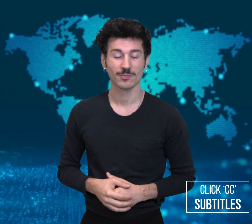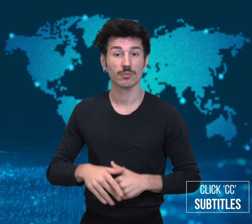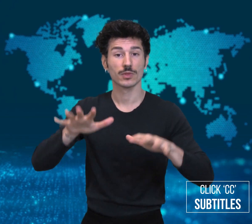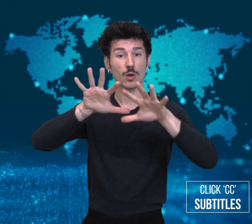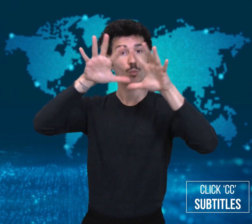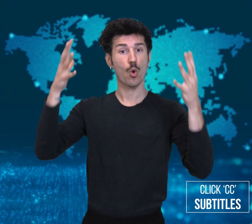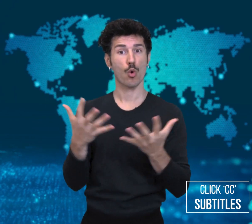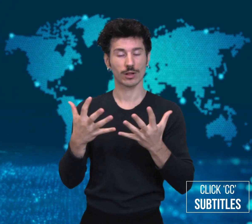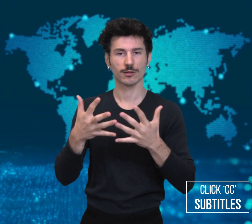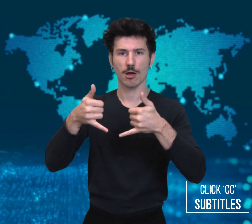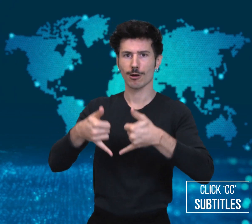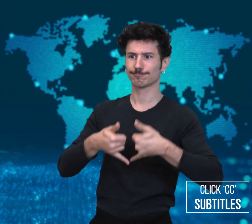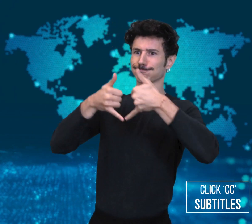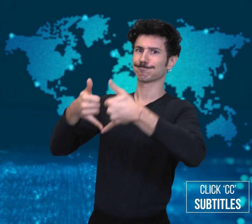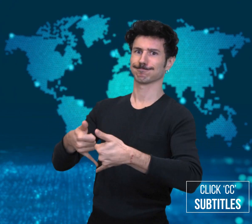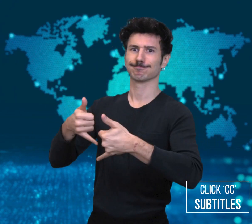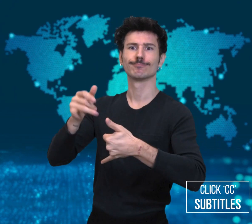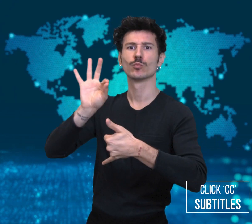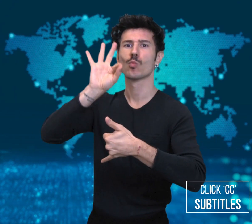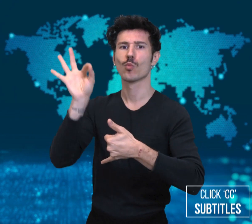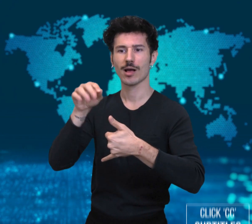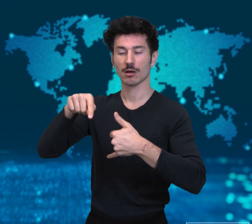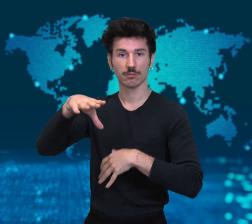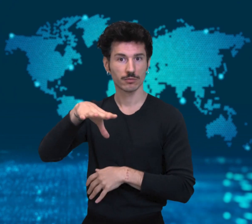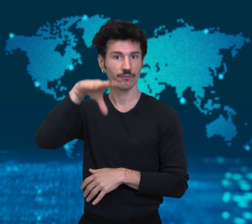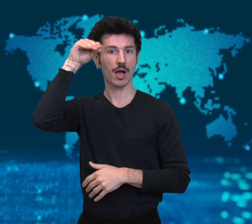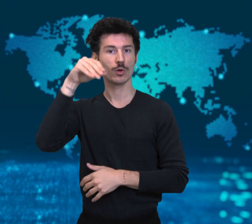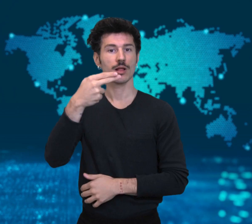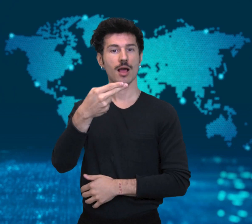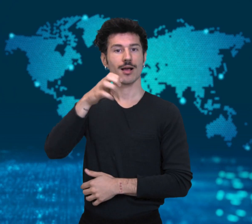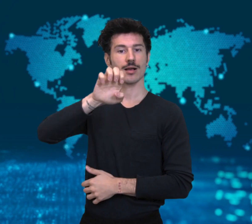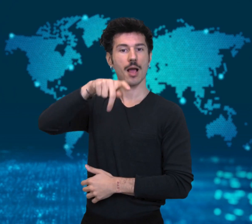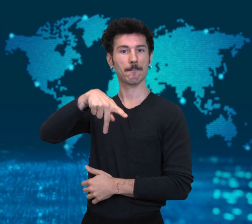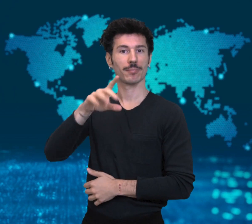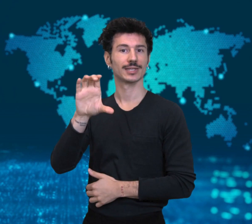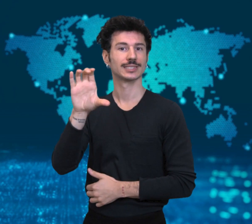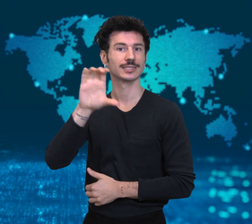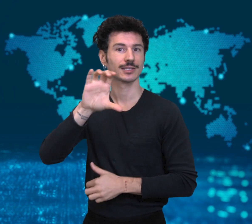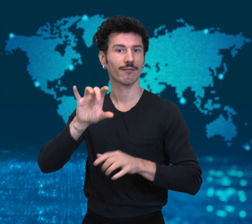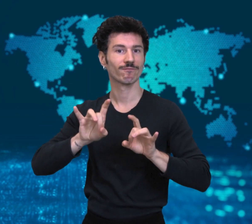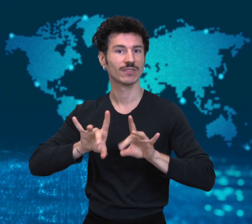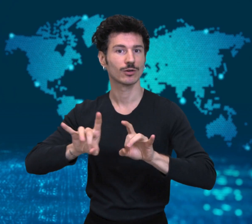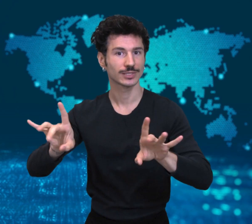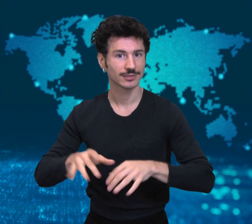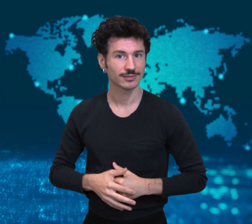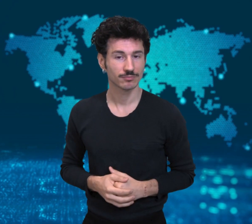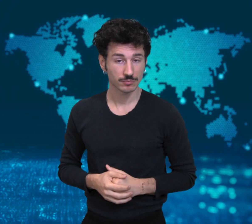Award for discovering Hepatitis C.